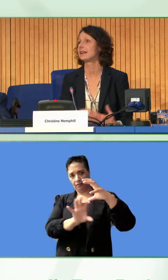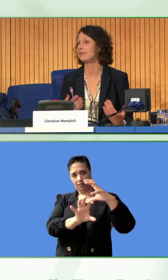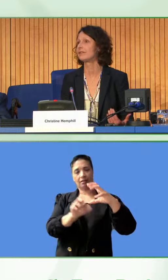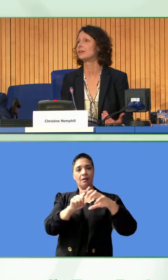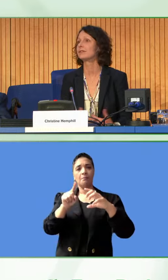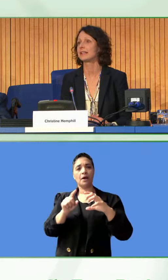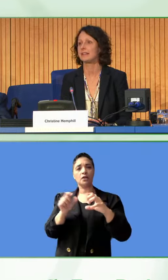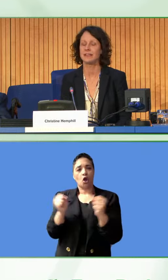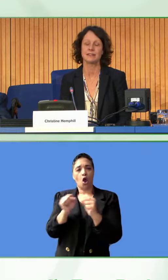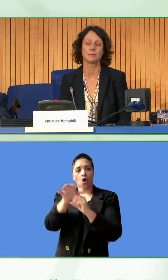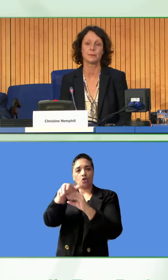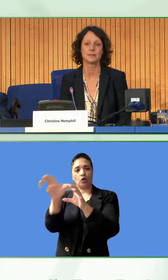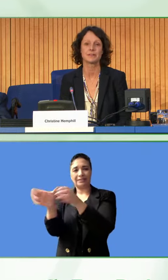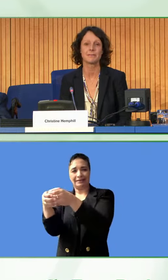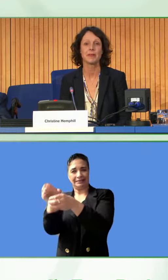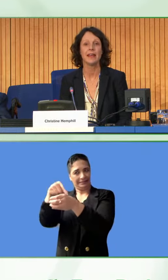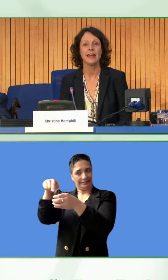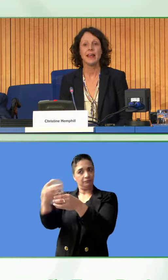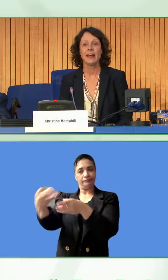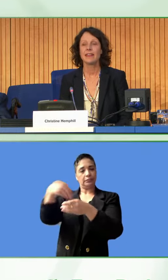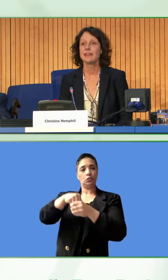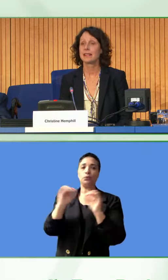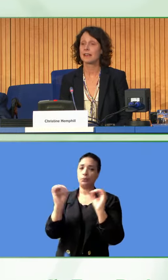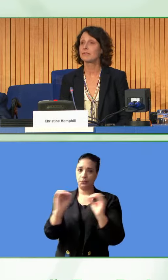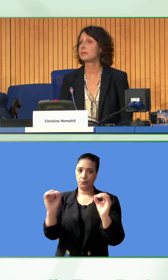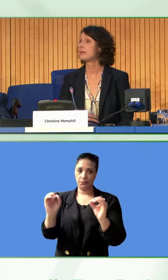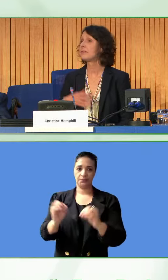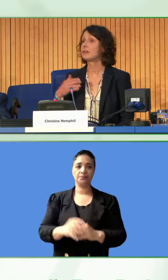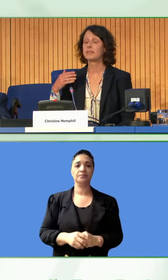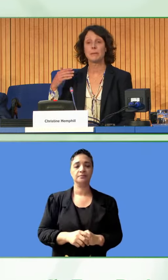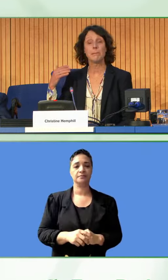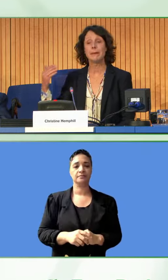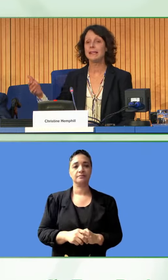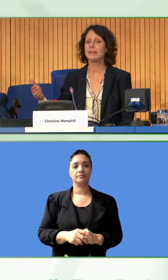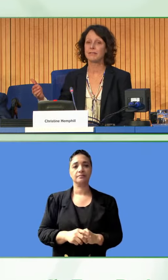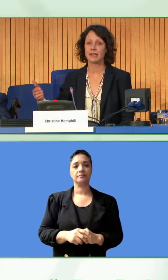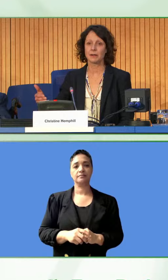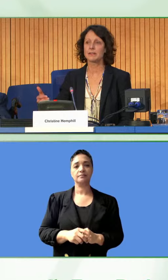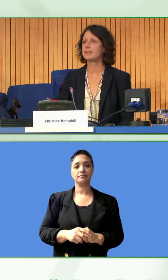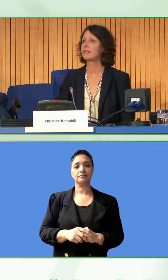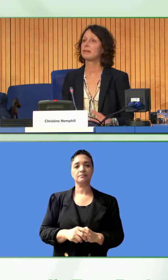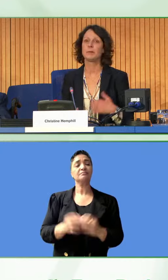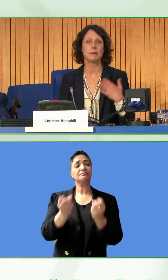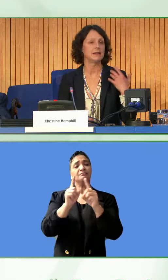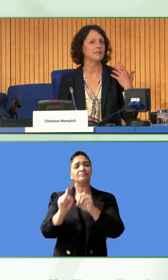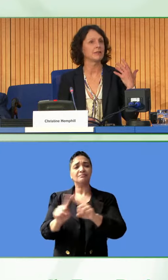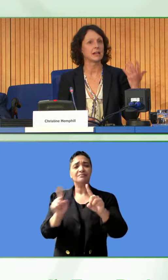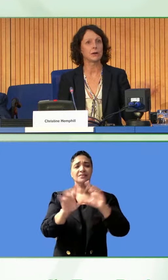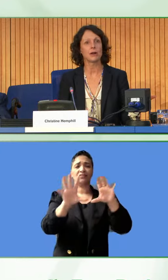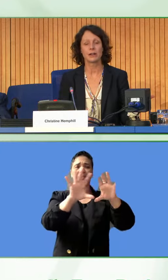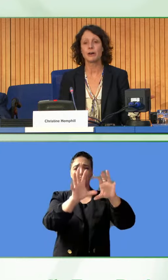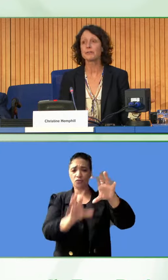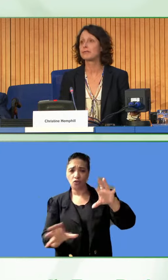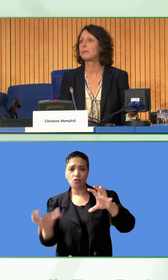and invited to these awards. Countries were involved in many different linguistic groups, many different cultural